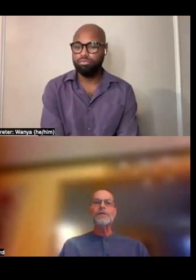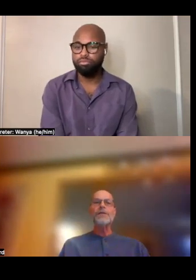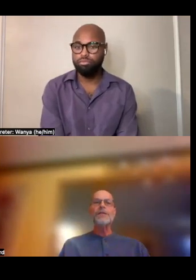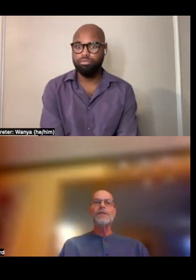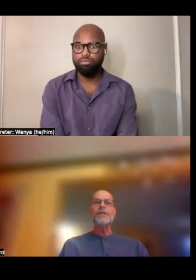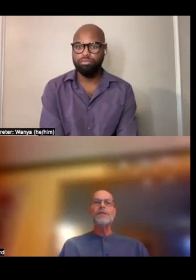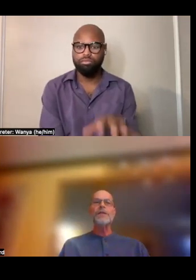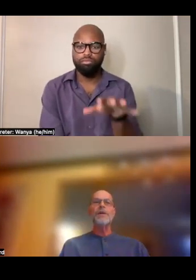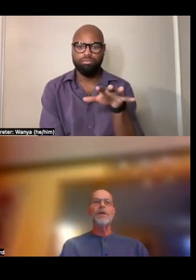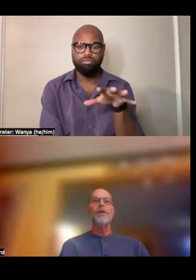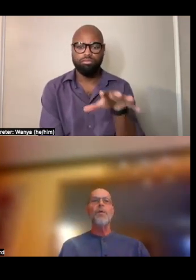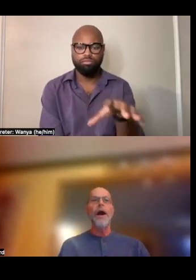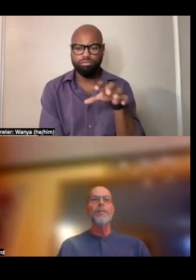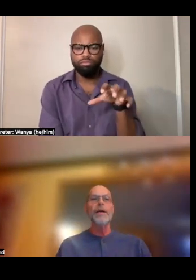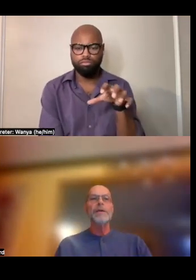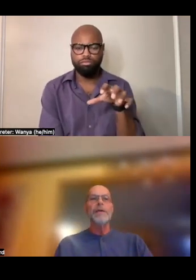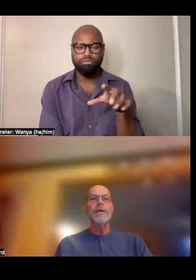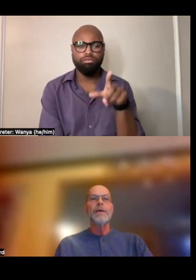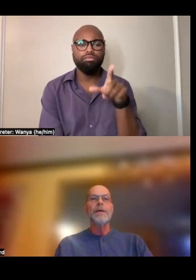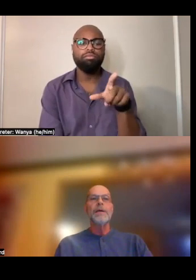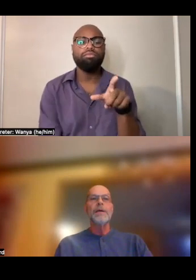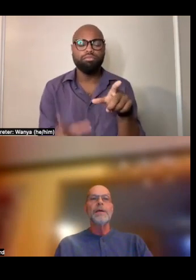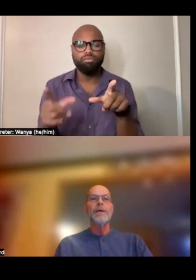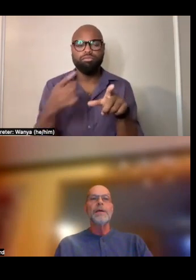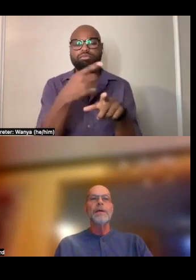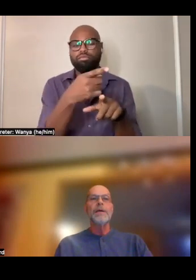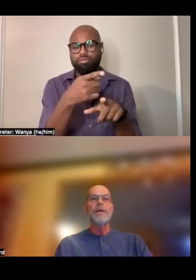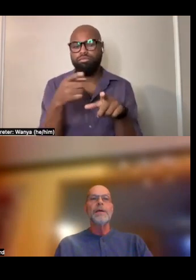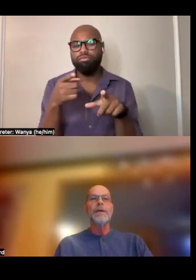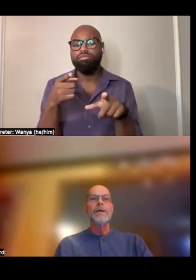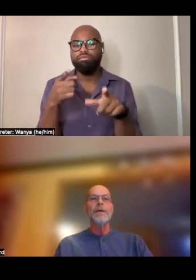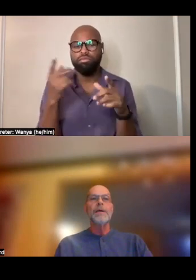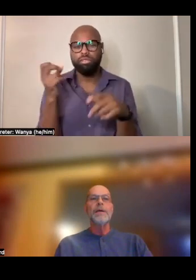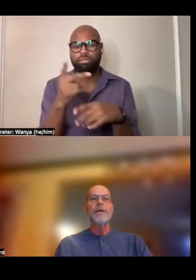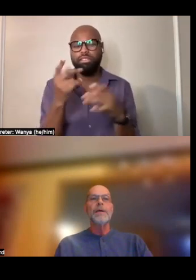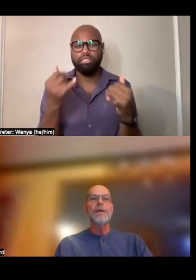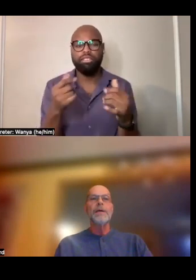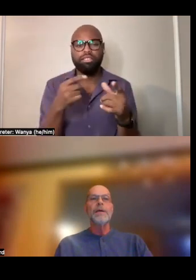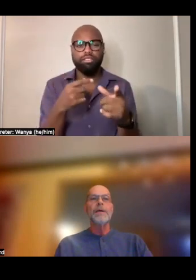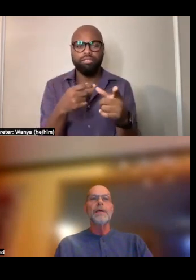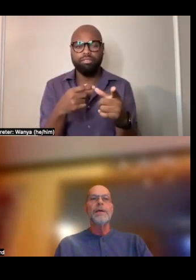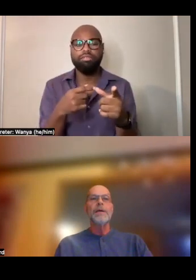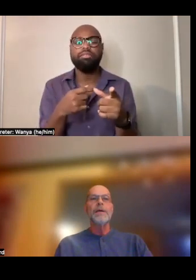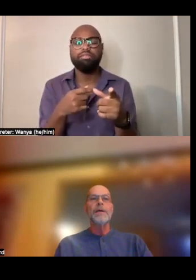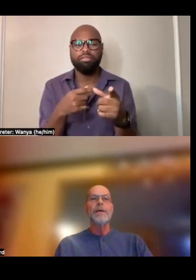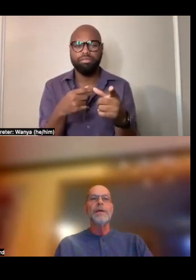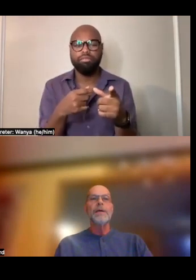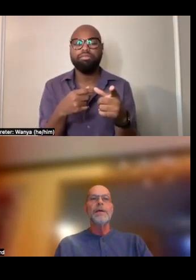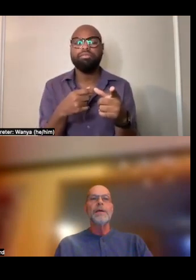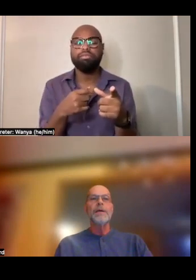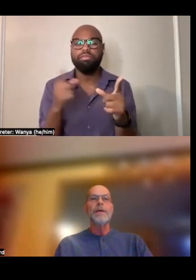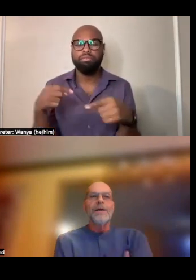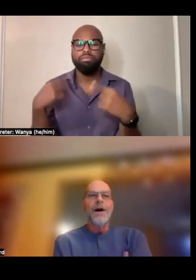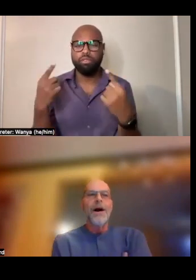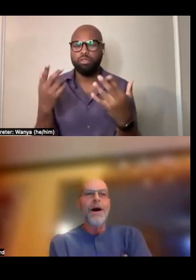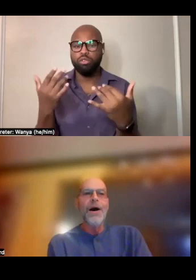Visitability requirement. There's actually an ANSI standard. Nine is waiting on the shelf to be made better use of.